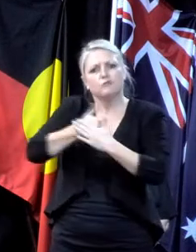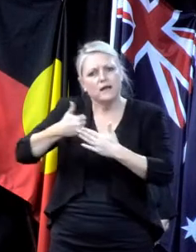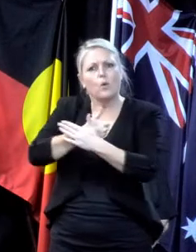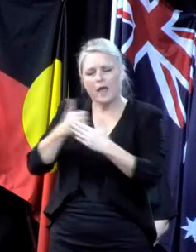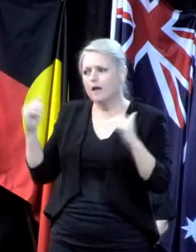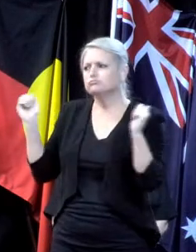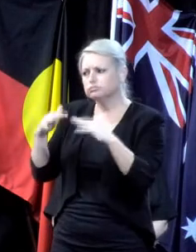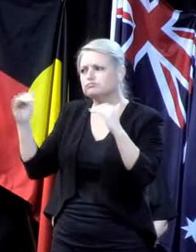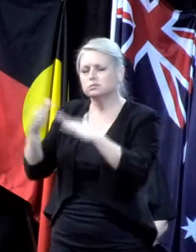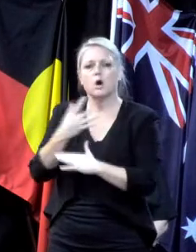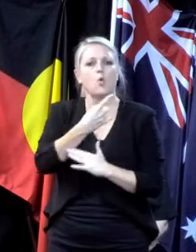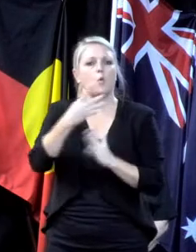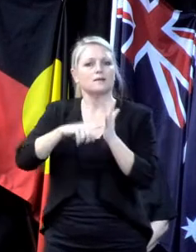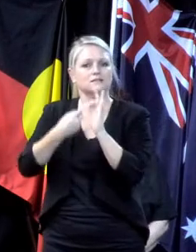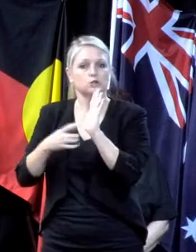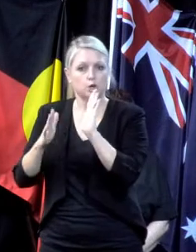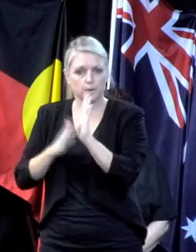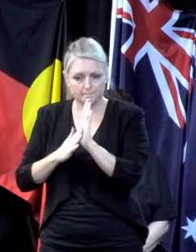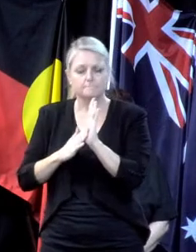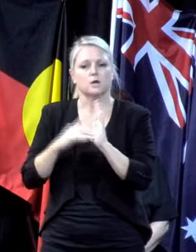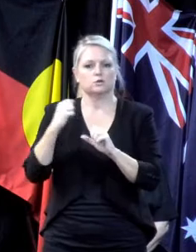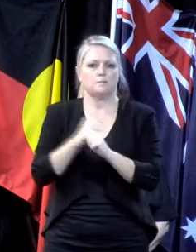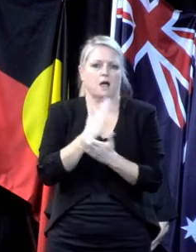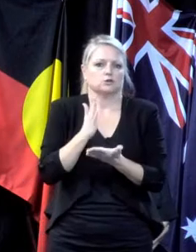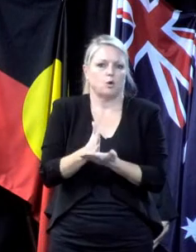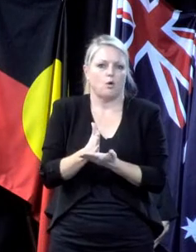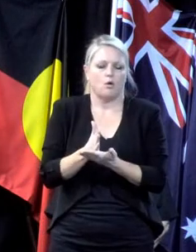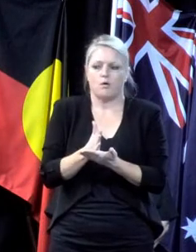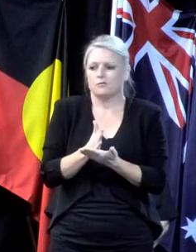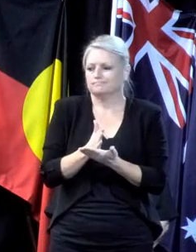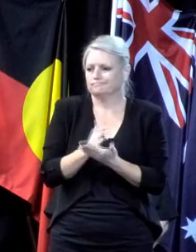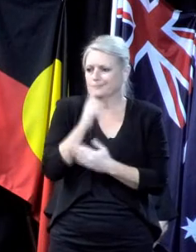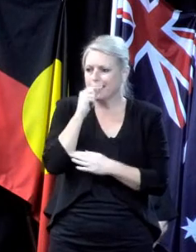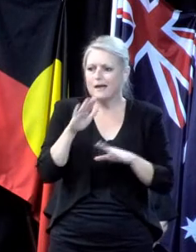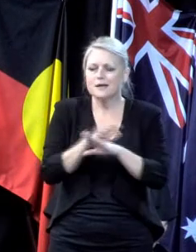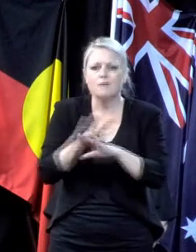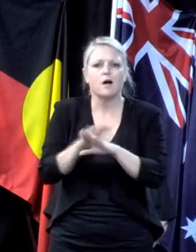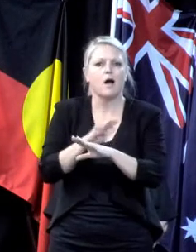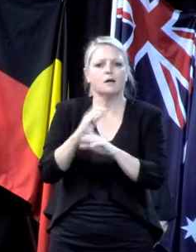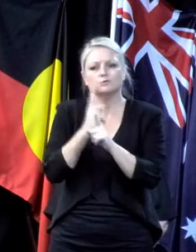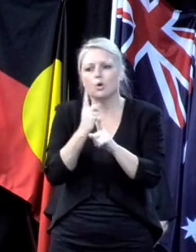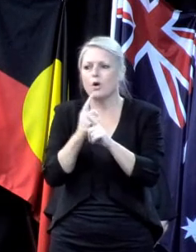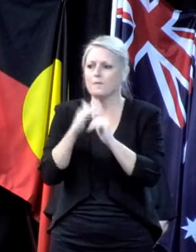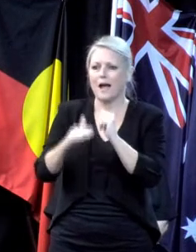At least once a term to ensure that we're able to cover the range of principals and leadership teams across our region.